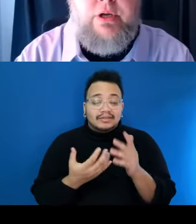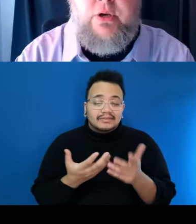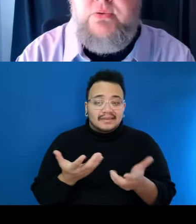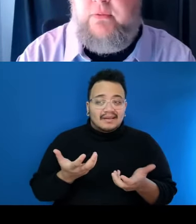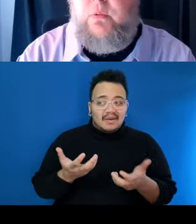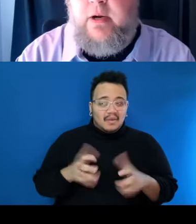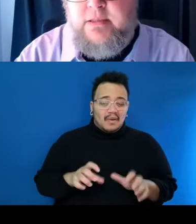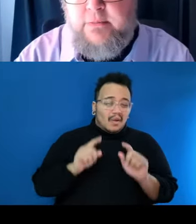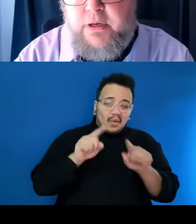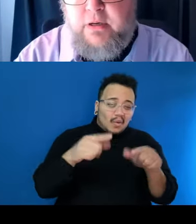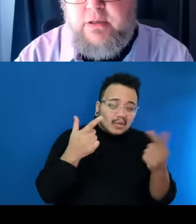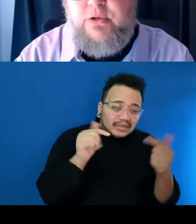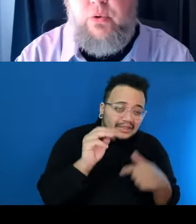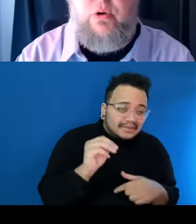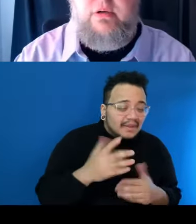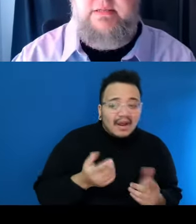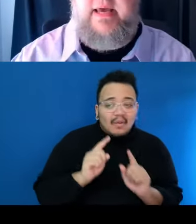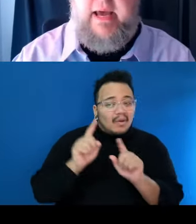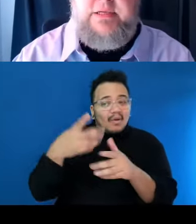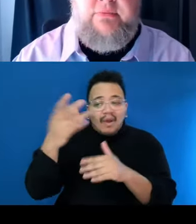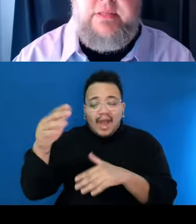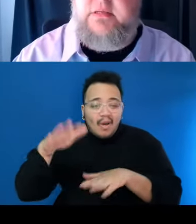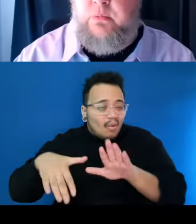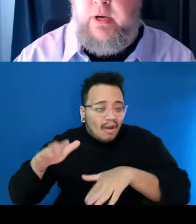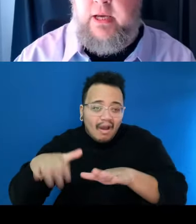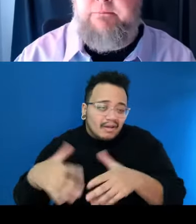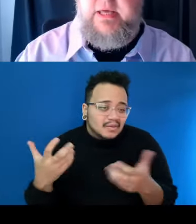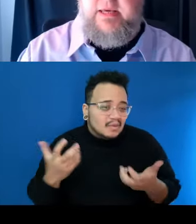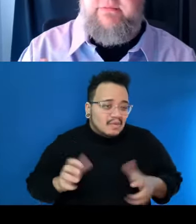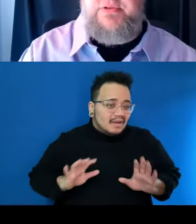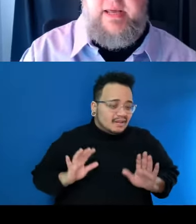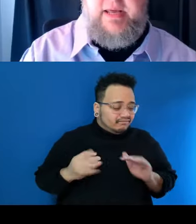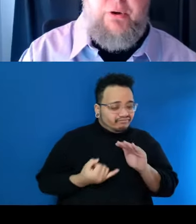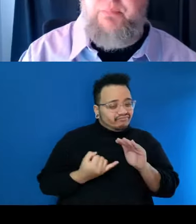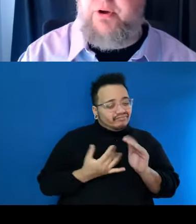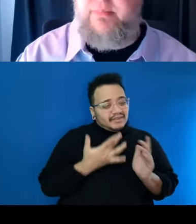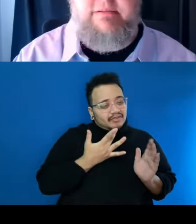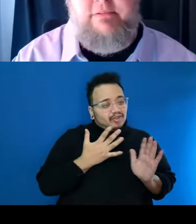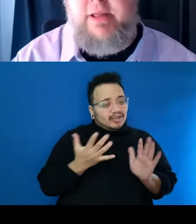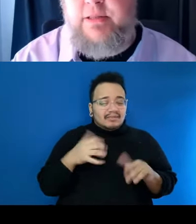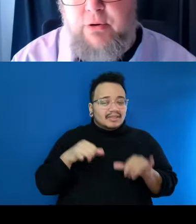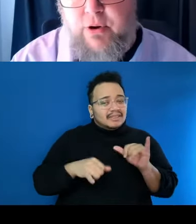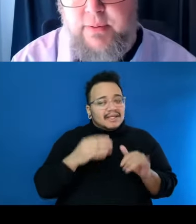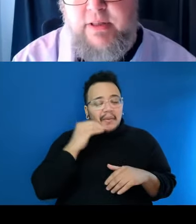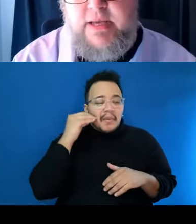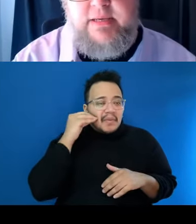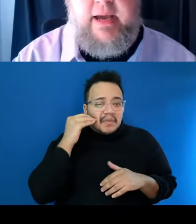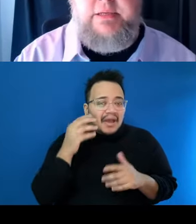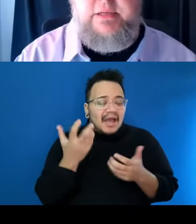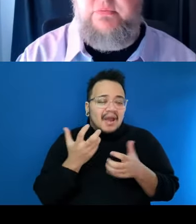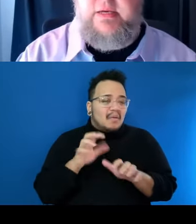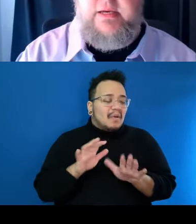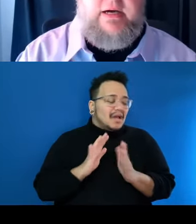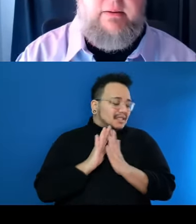or goes for a walk in the park or is active in some way. If they're staying home, they're gonna be likely going to be less active